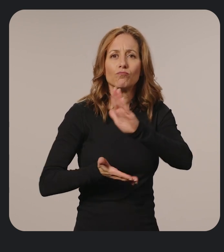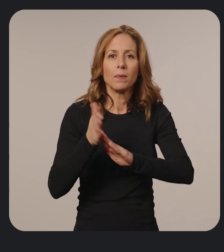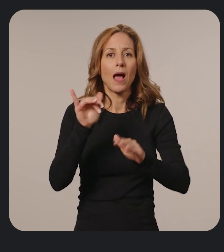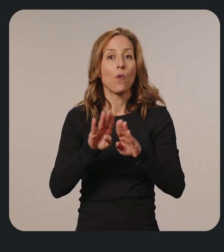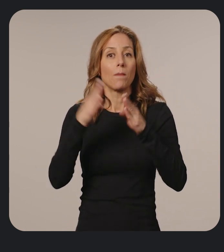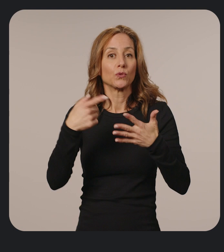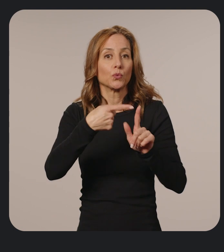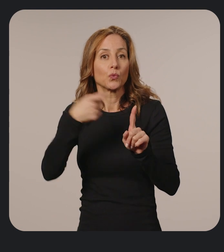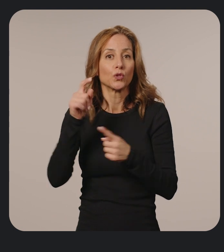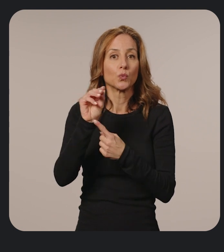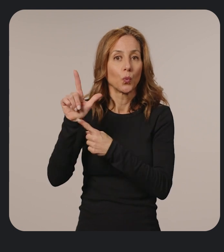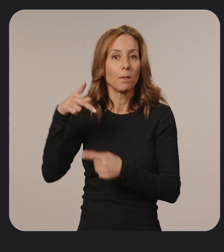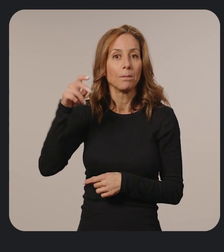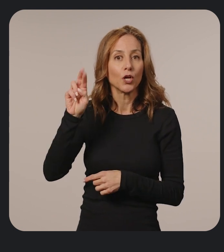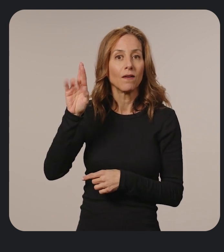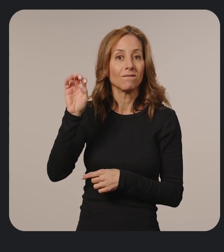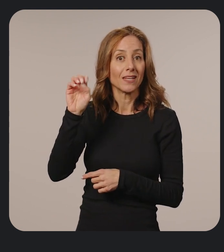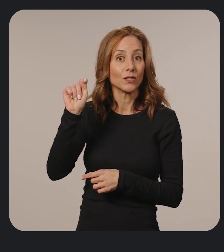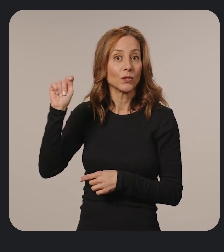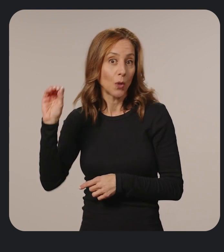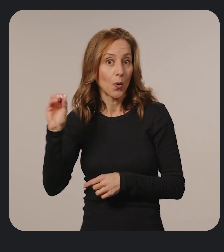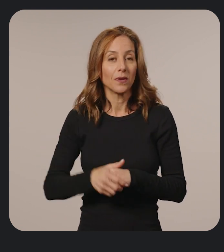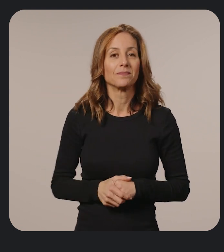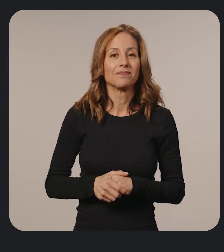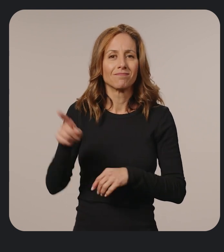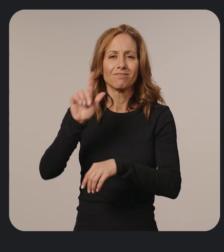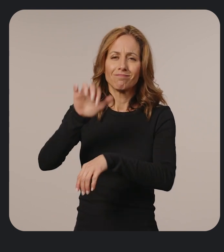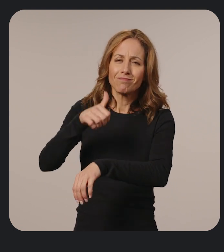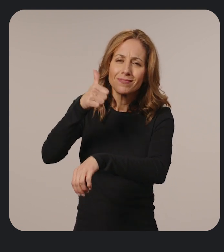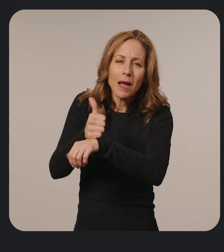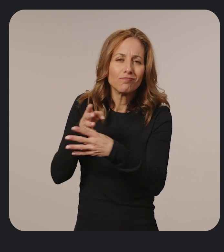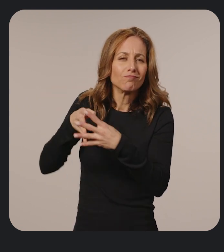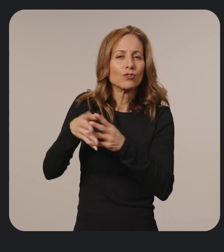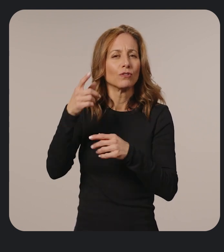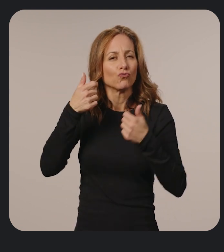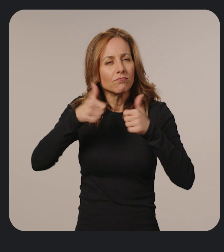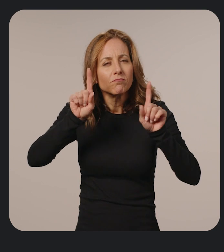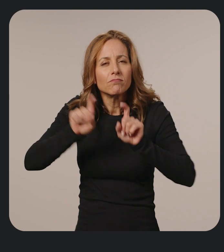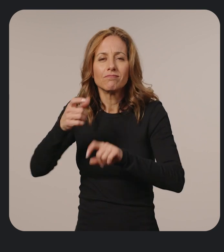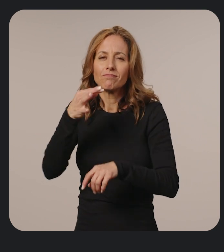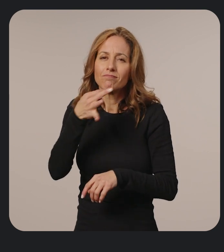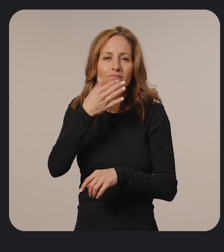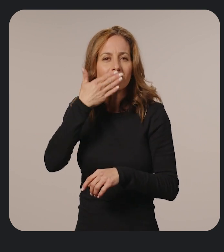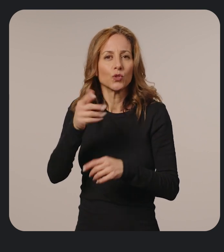it's now powered by the open source tool Perfetto. This is an established, tried-and-tested tool